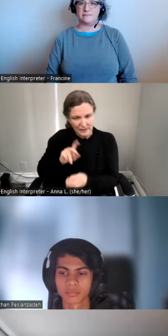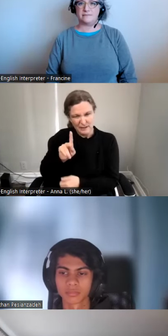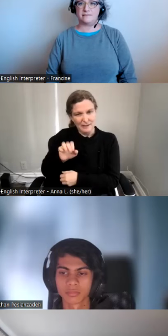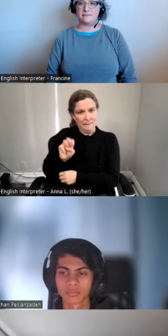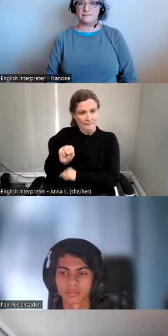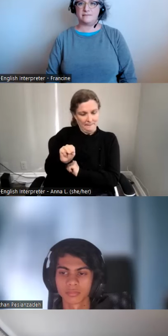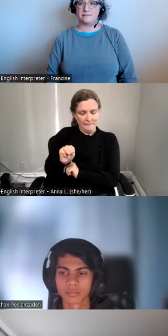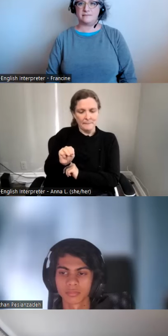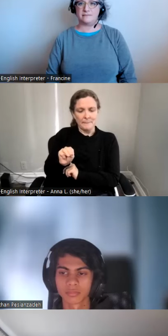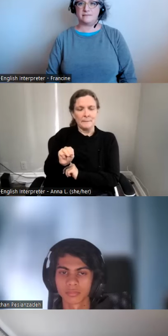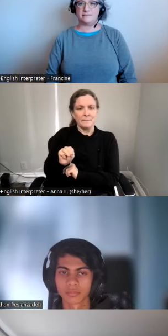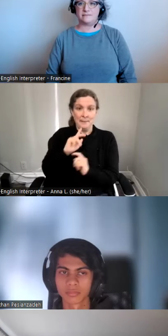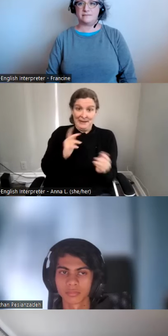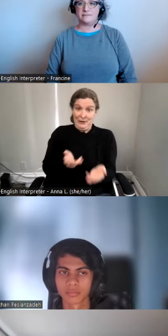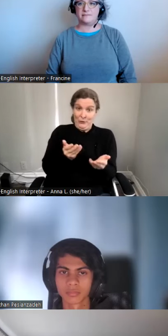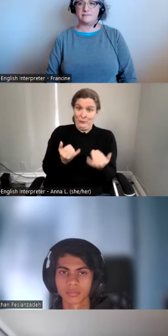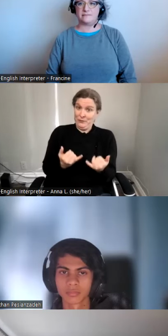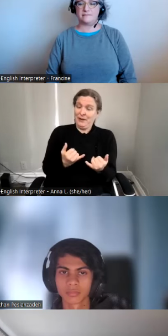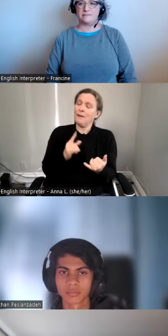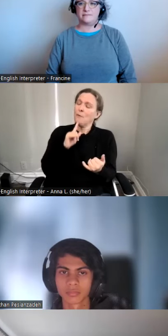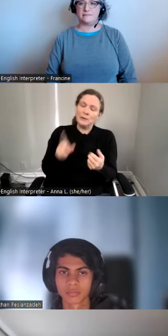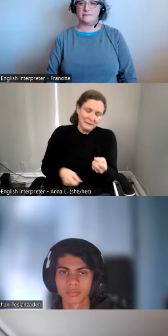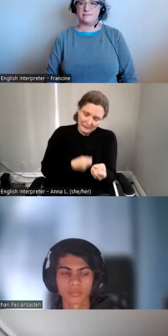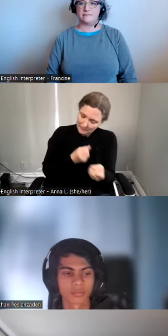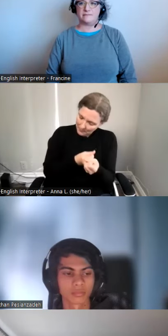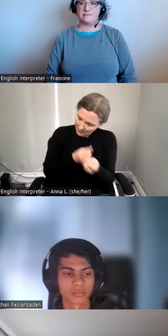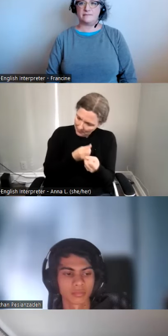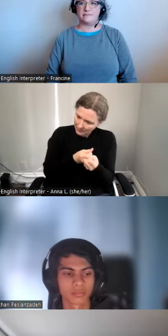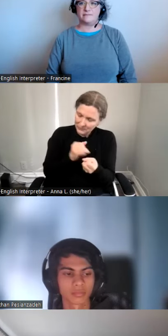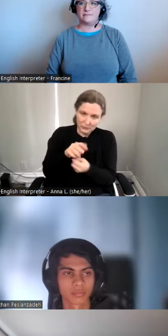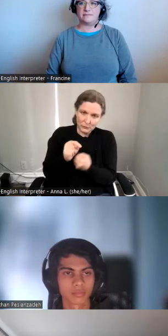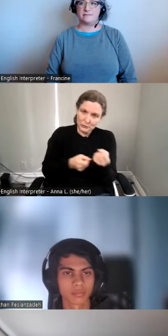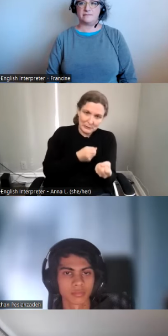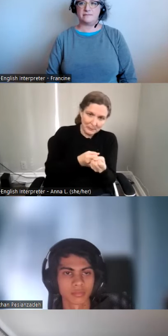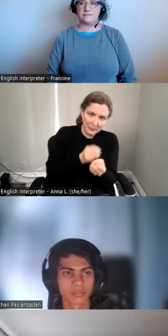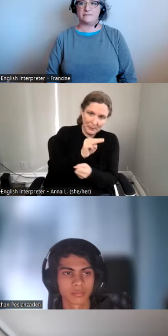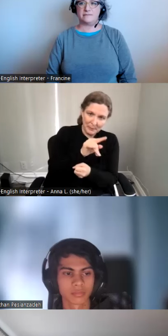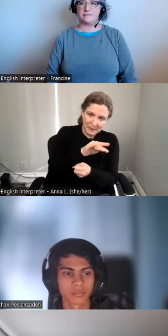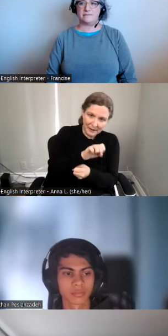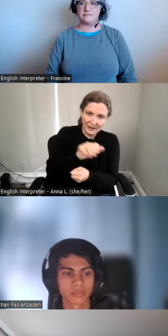. » Do we have any questions? » Kim Adlard: This is Kim, from the accessibility